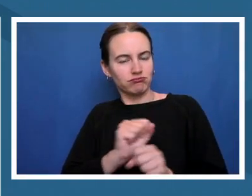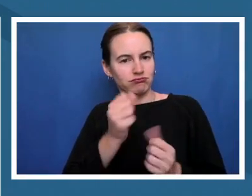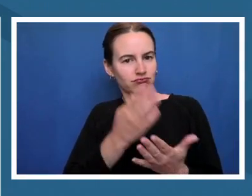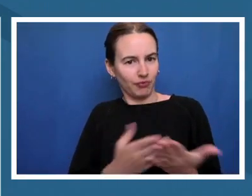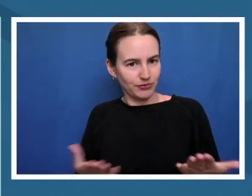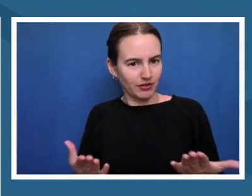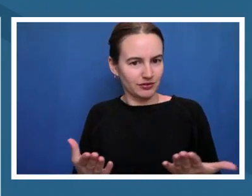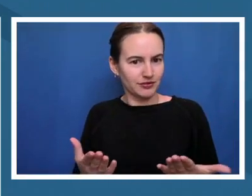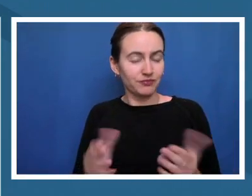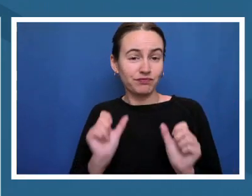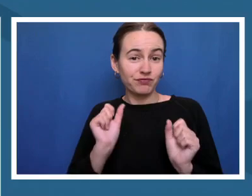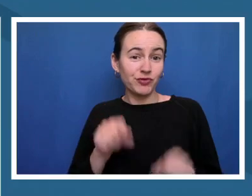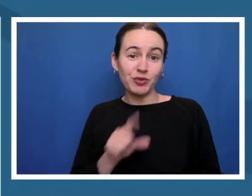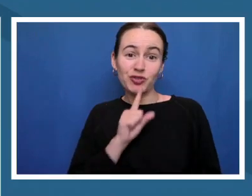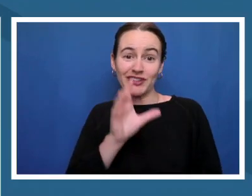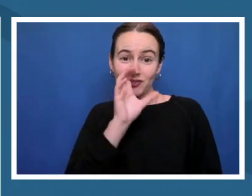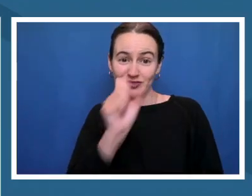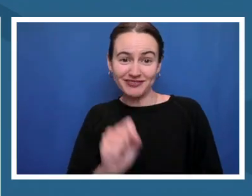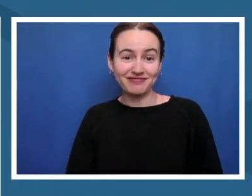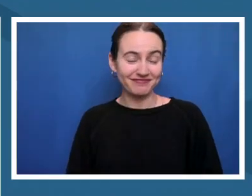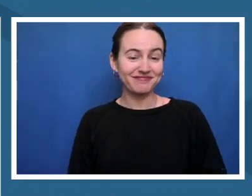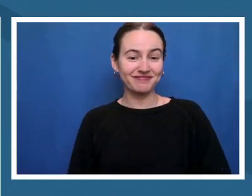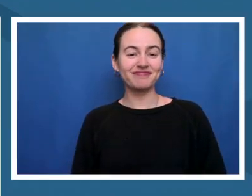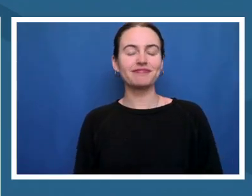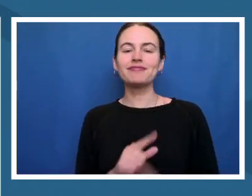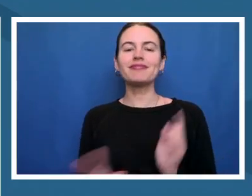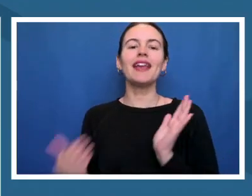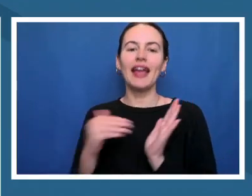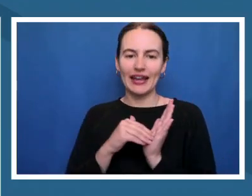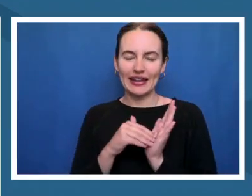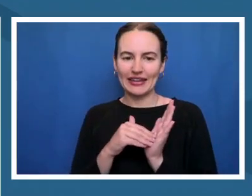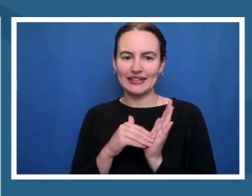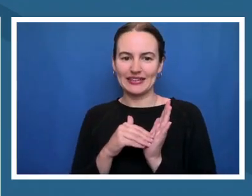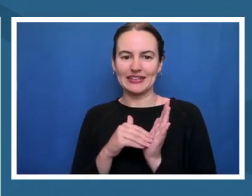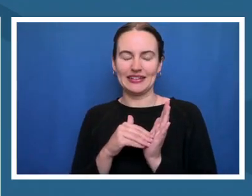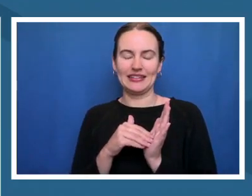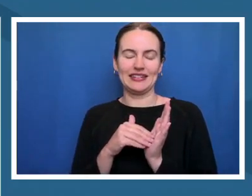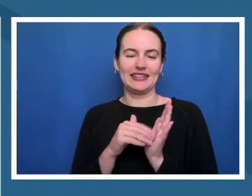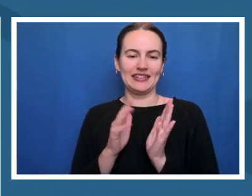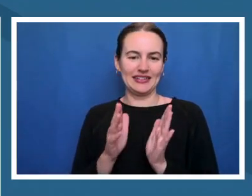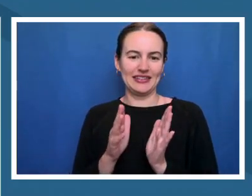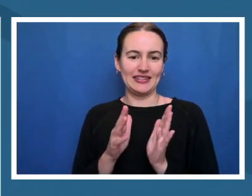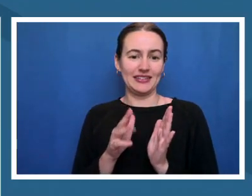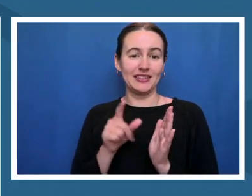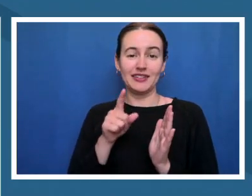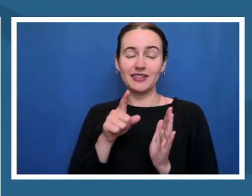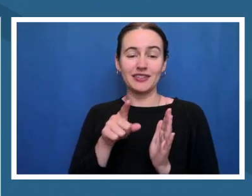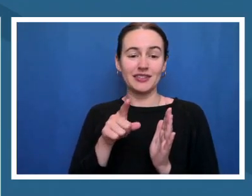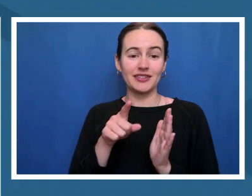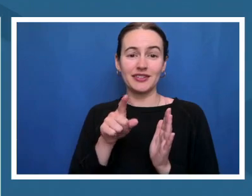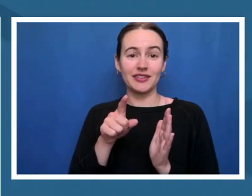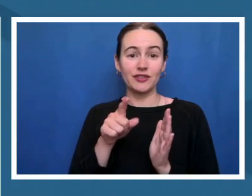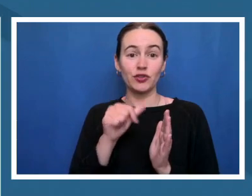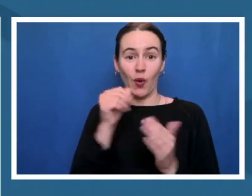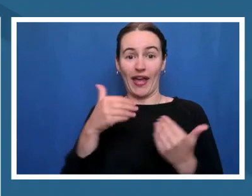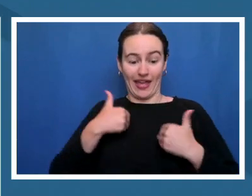interesting but again like going back to the original thing like you can explode that if you don't have